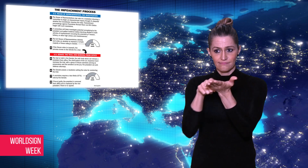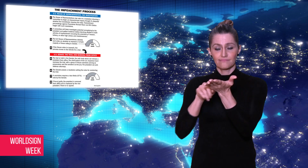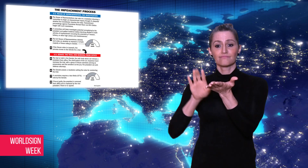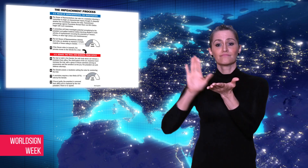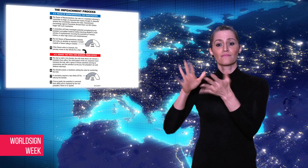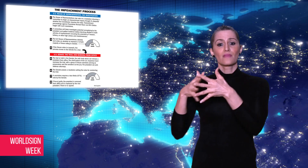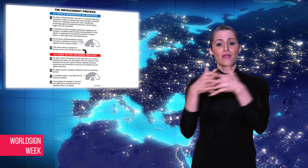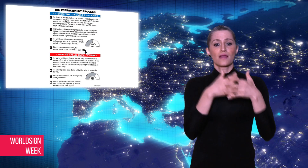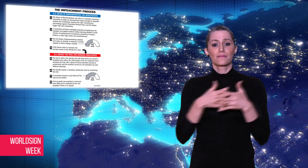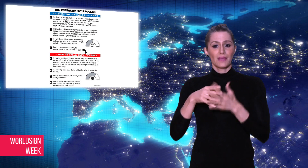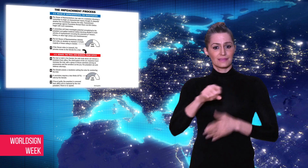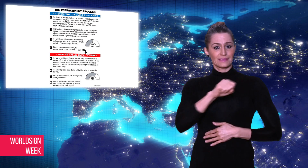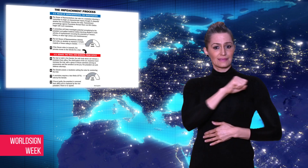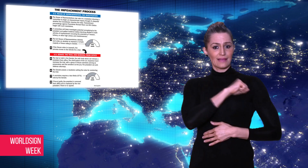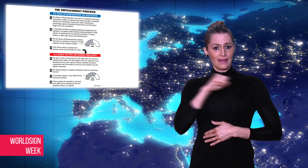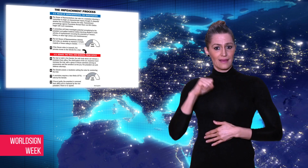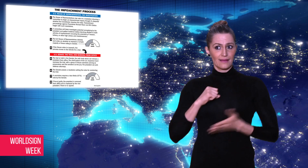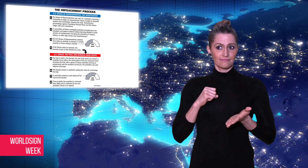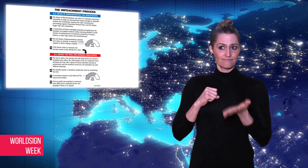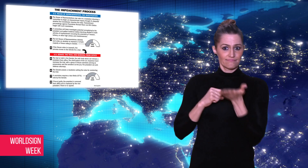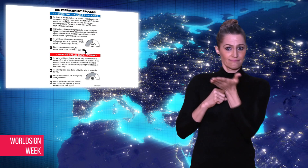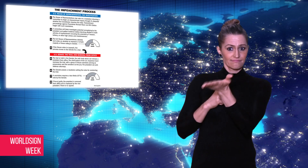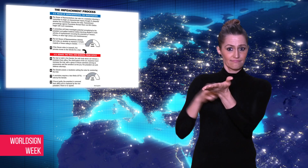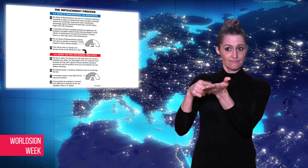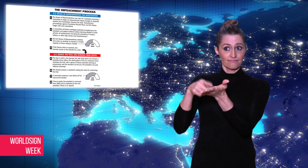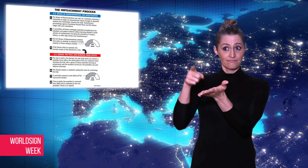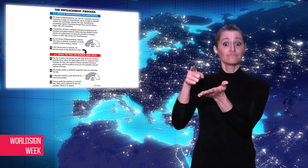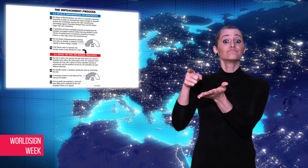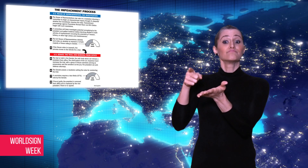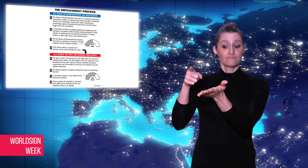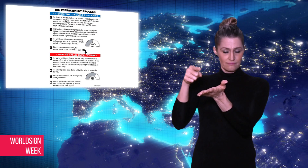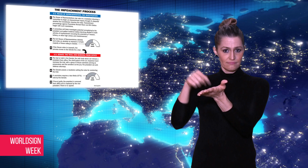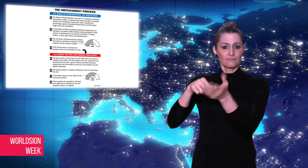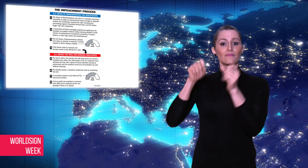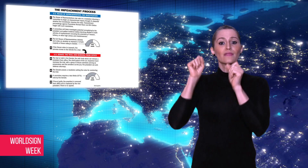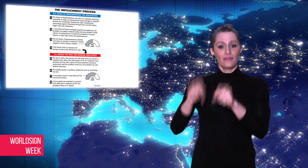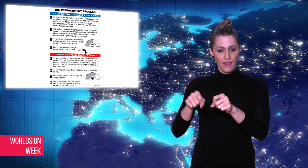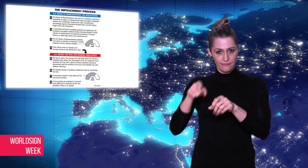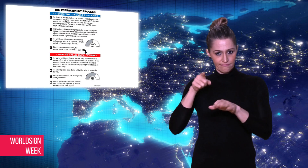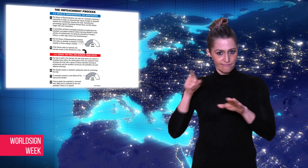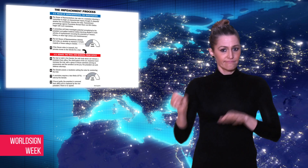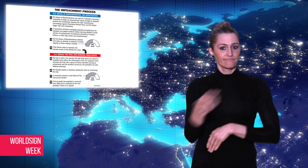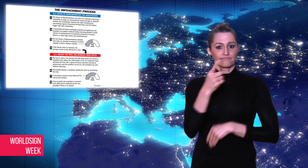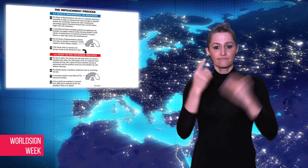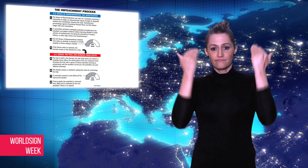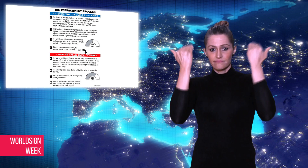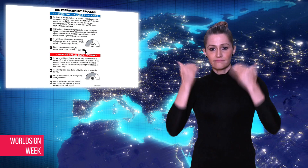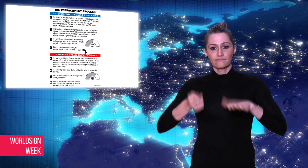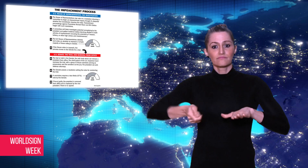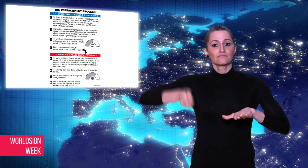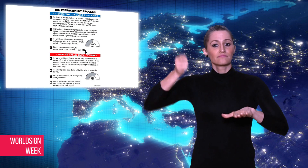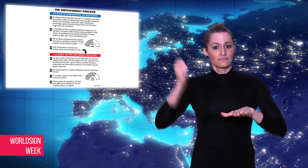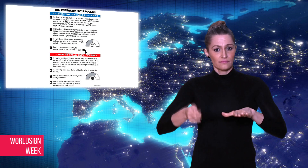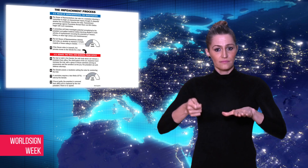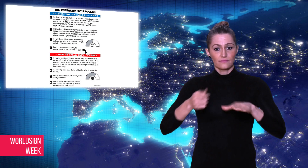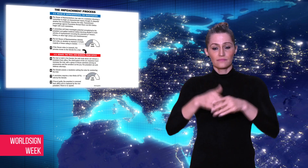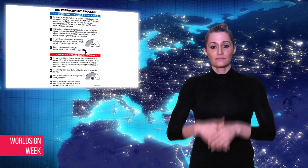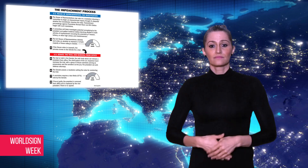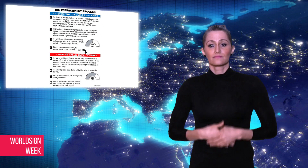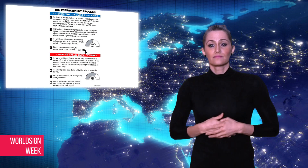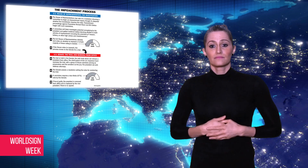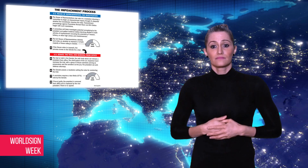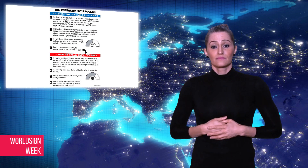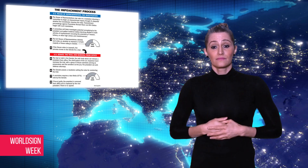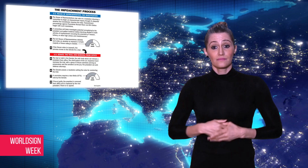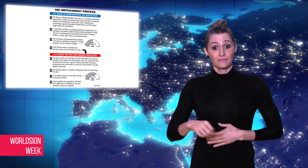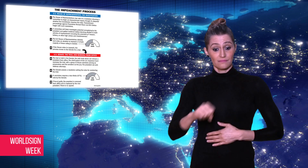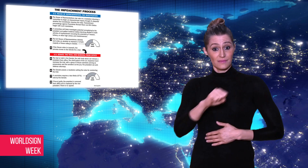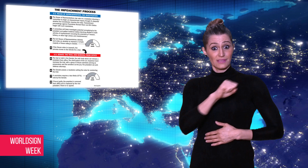go to the US Senate for a trial.